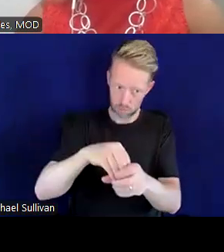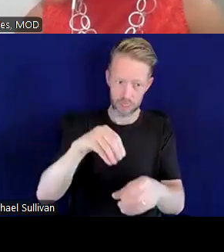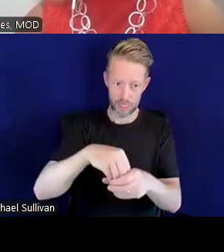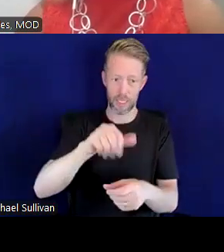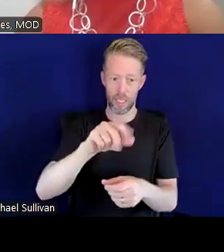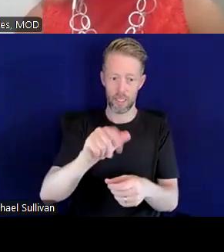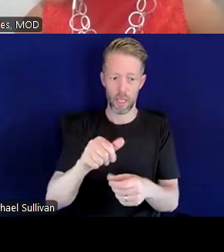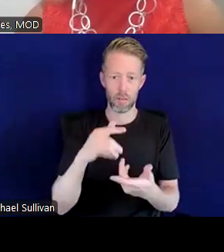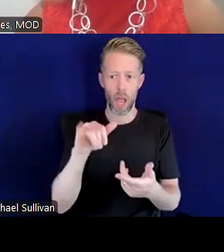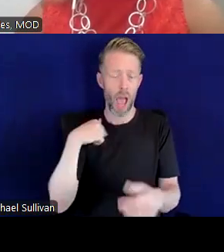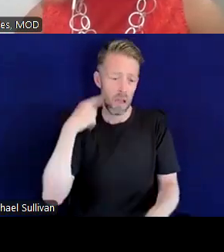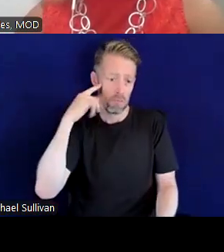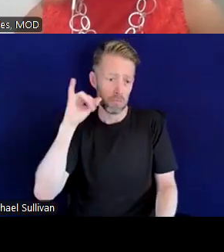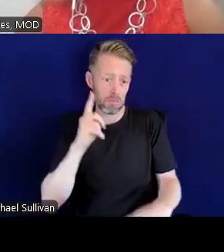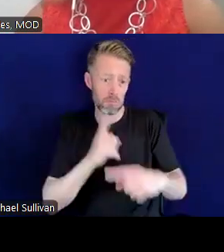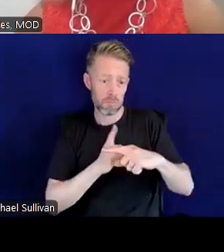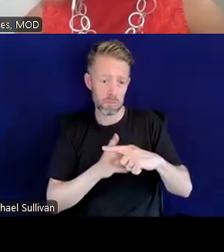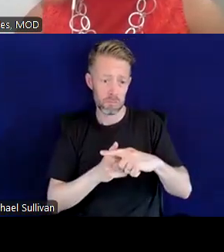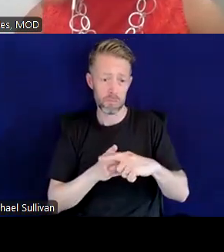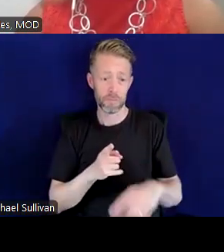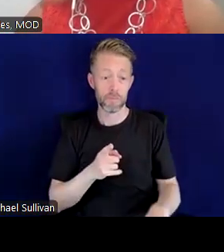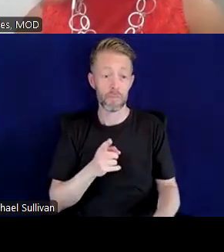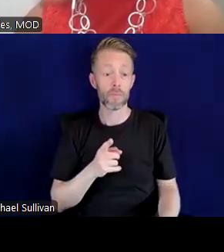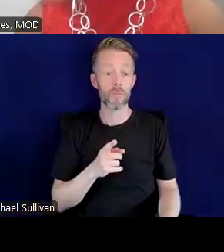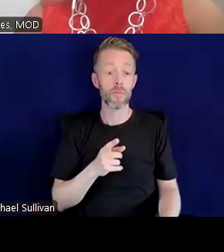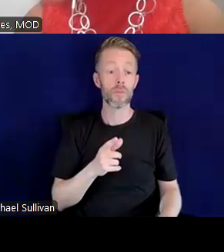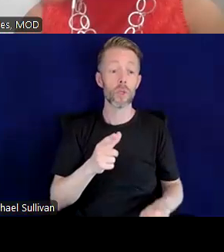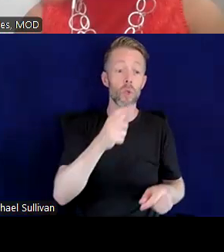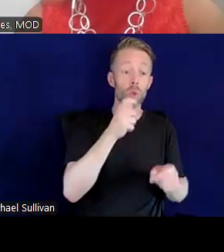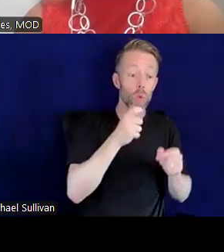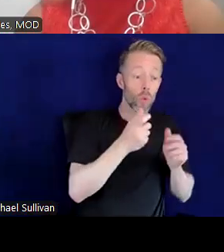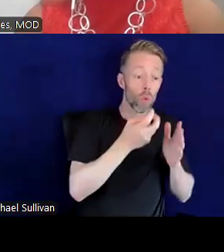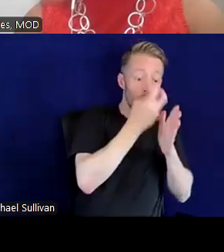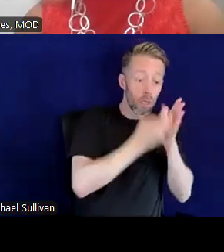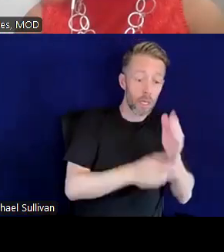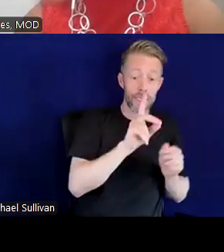because no one out there on the street unless they're on the inside going to know